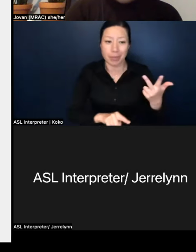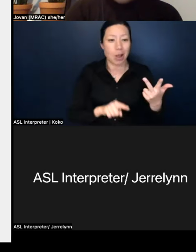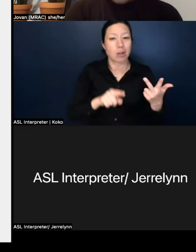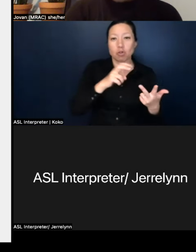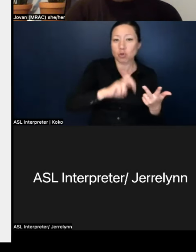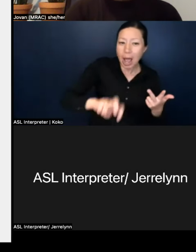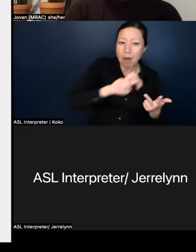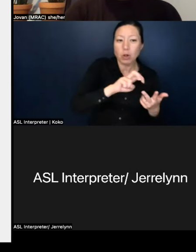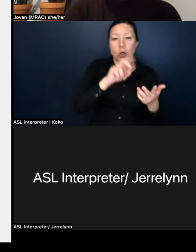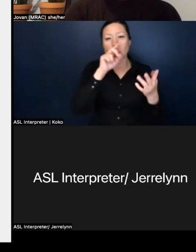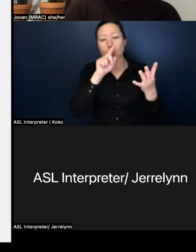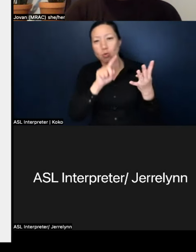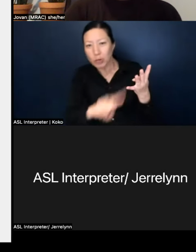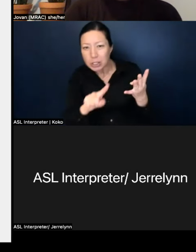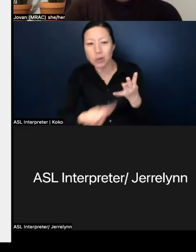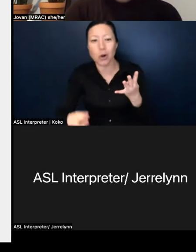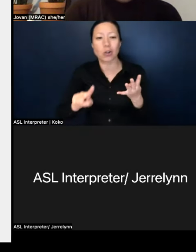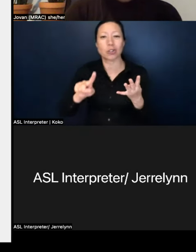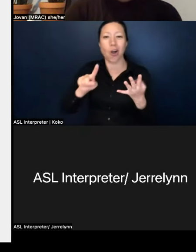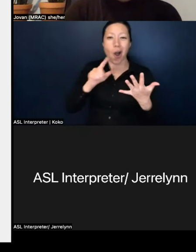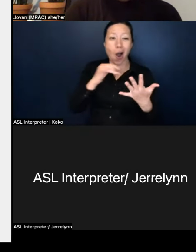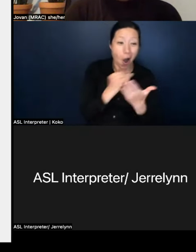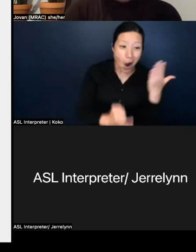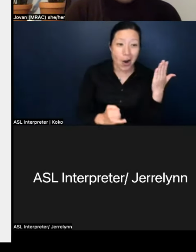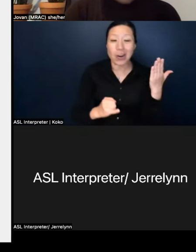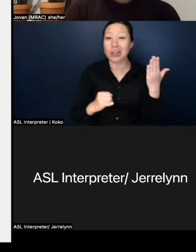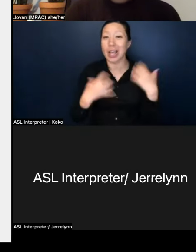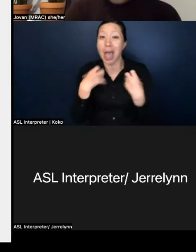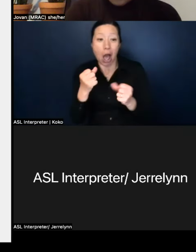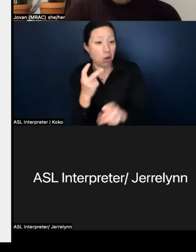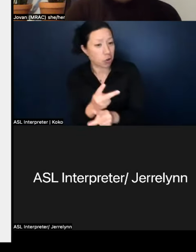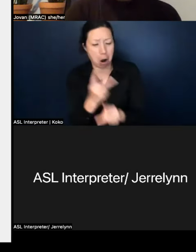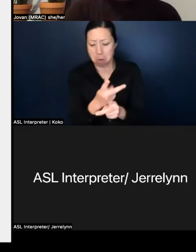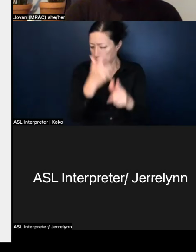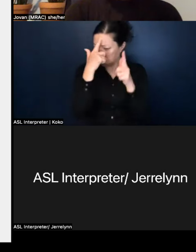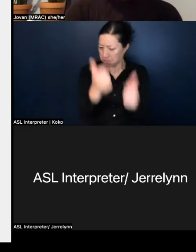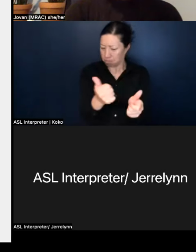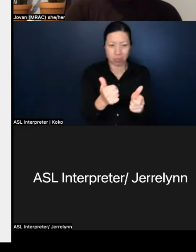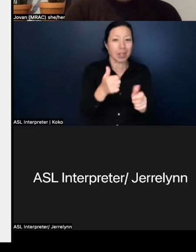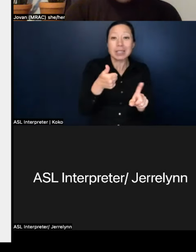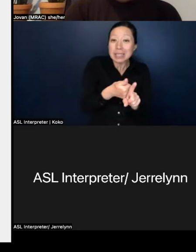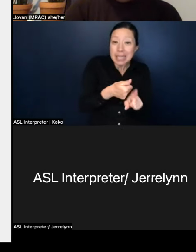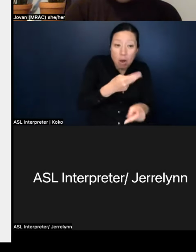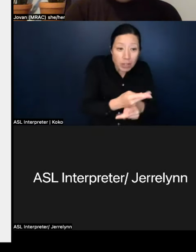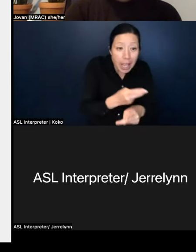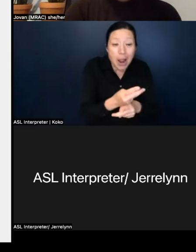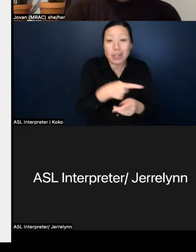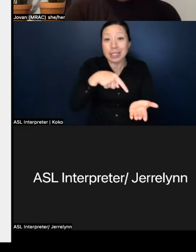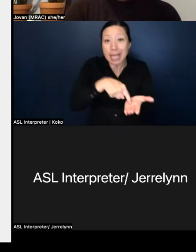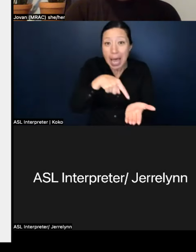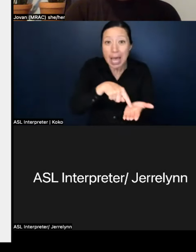anything that you need or want to pursue at that time, feel free, that is your award.